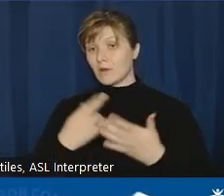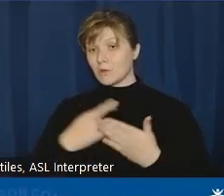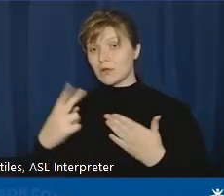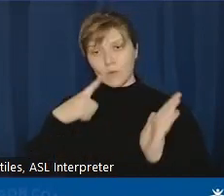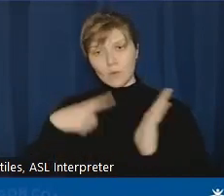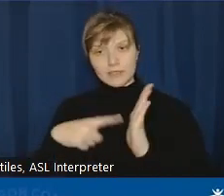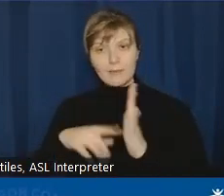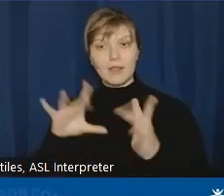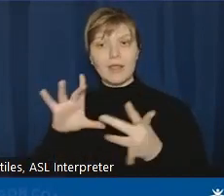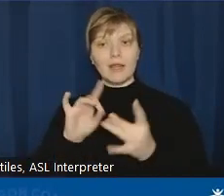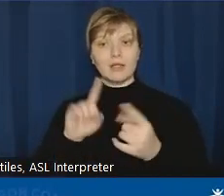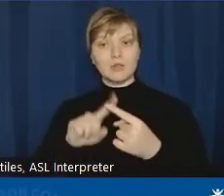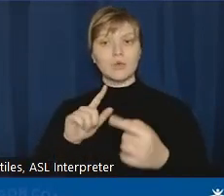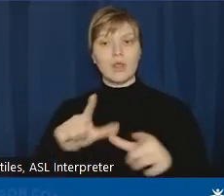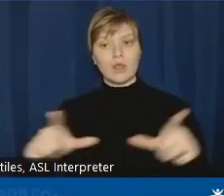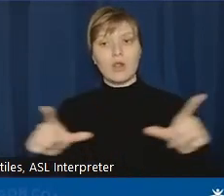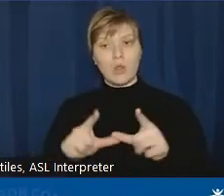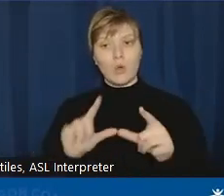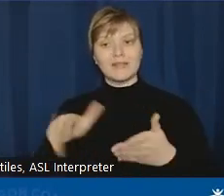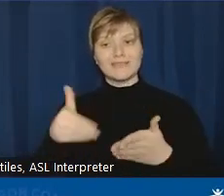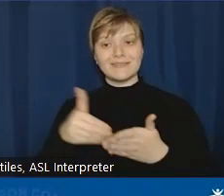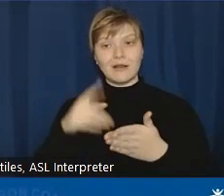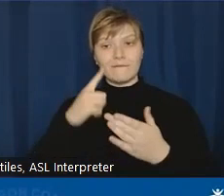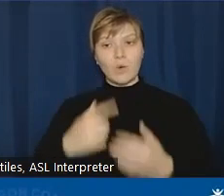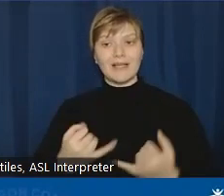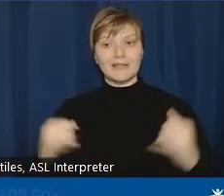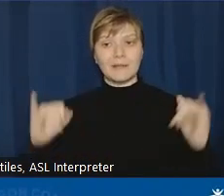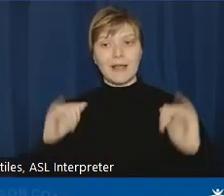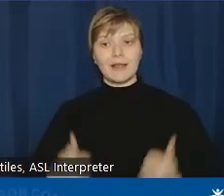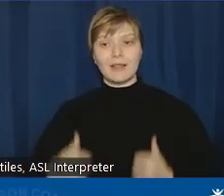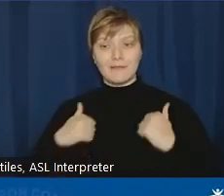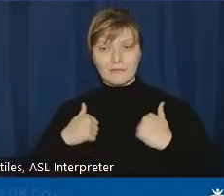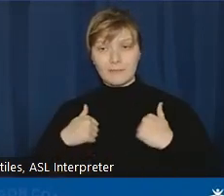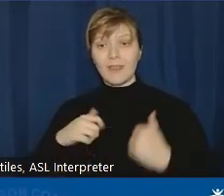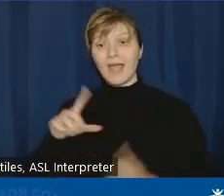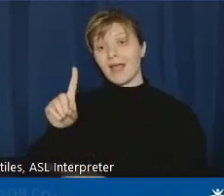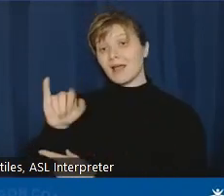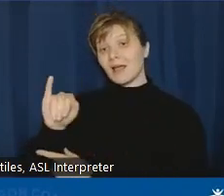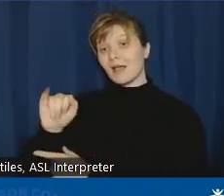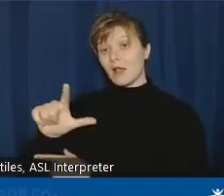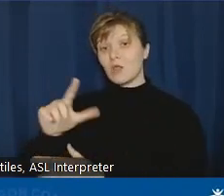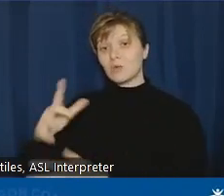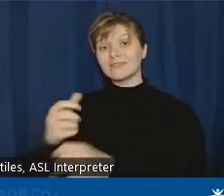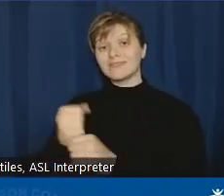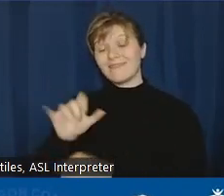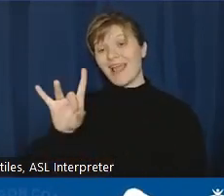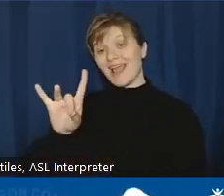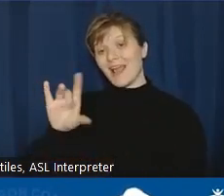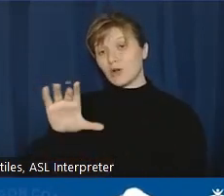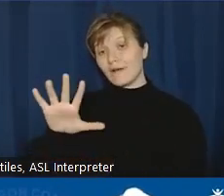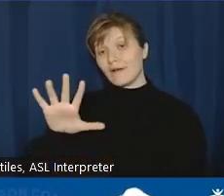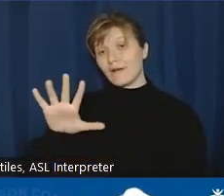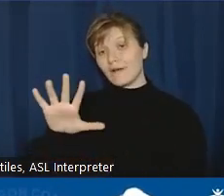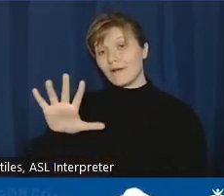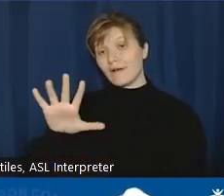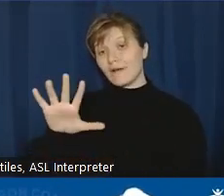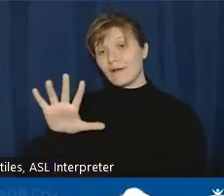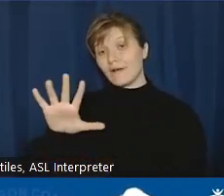local Center for Independent Living. DIAL received 840 transportation related calls in 2022. There